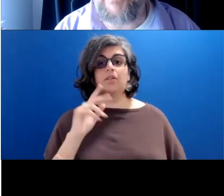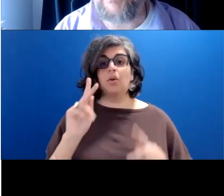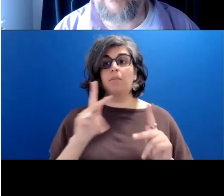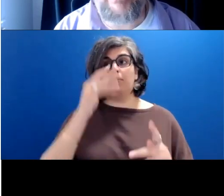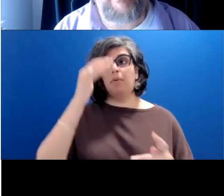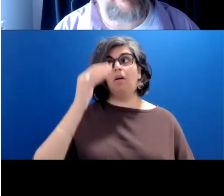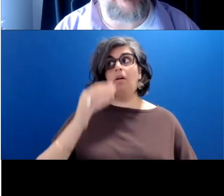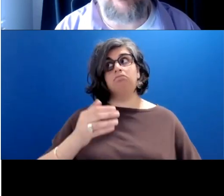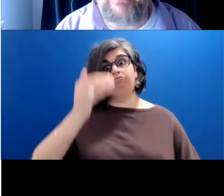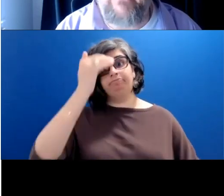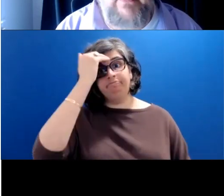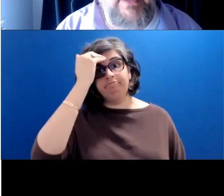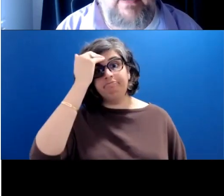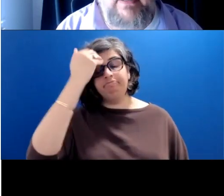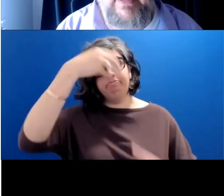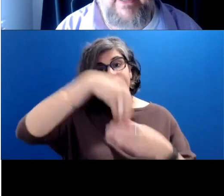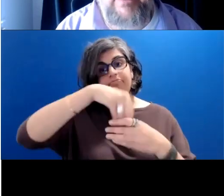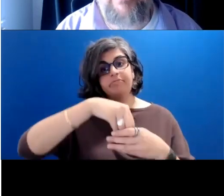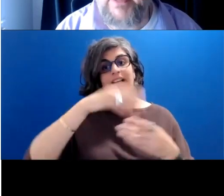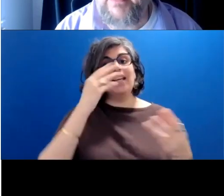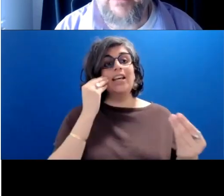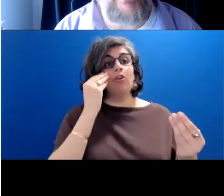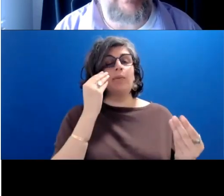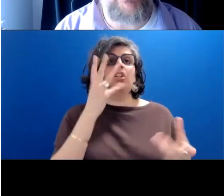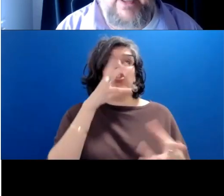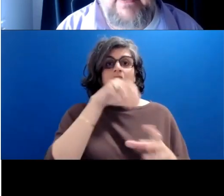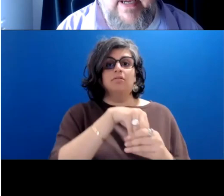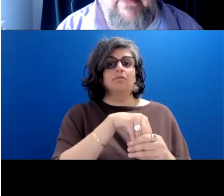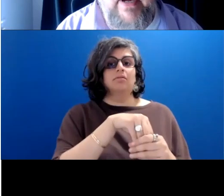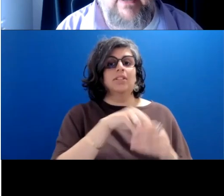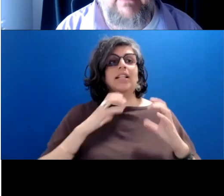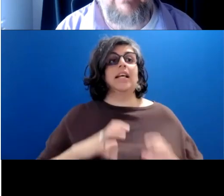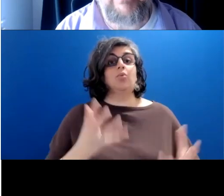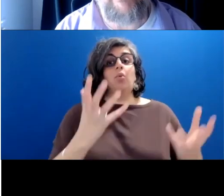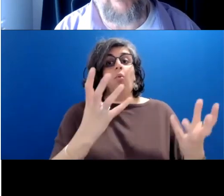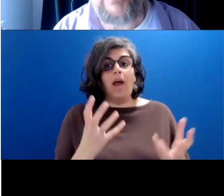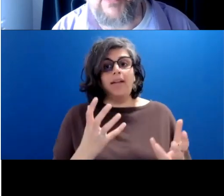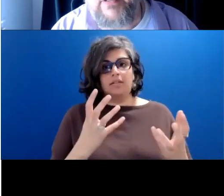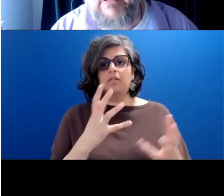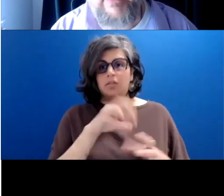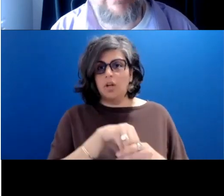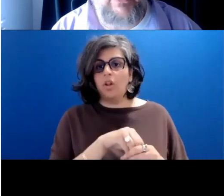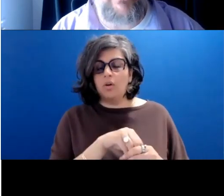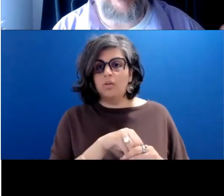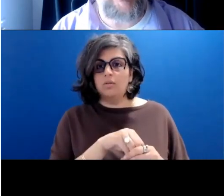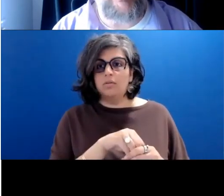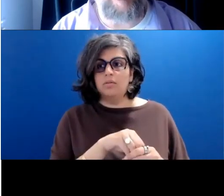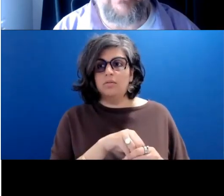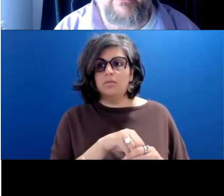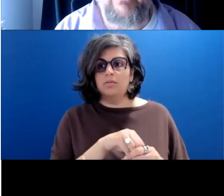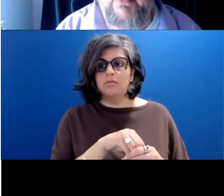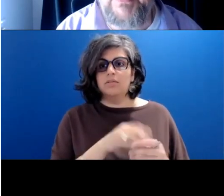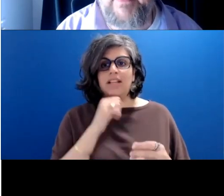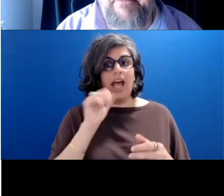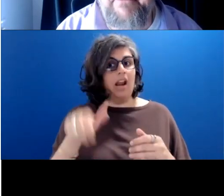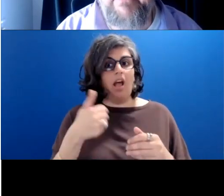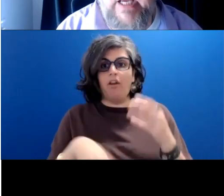and make sure that there's only information there that clients want to have there, the information that they want to share with another person.